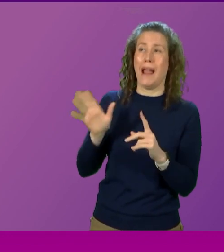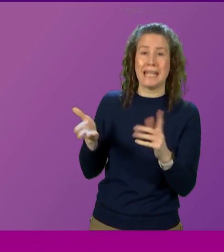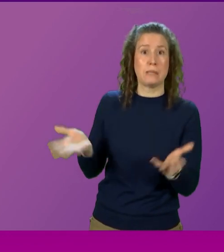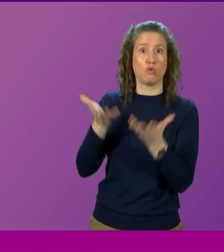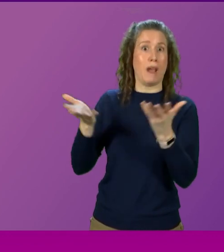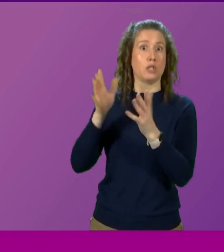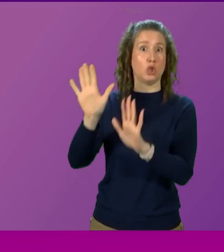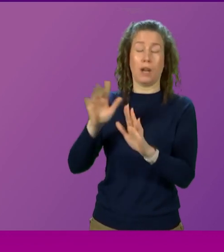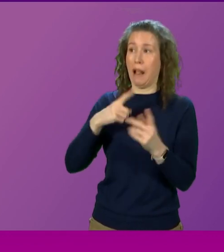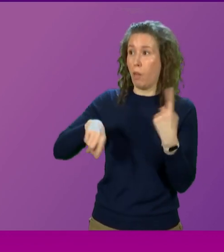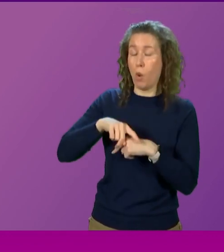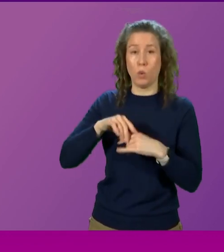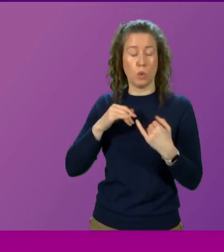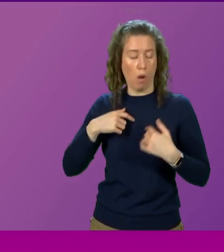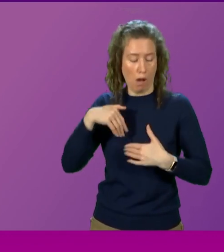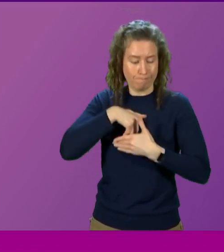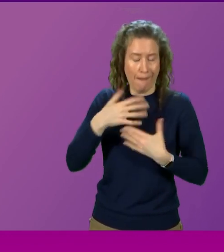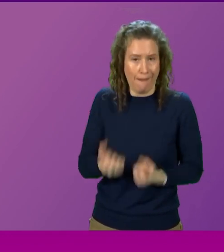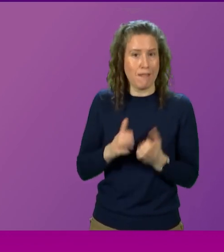Our thoughts are with his family and friends at this difficult time.